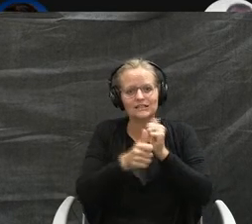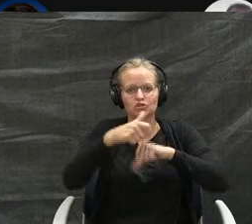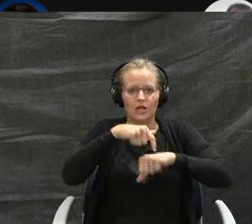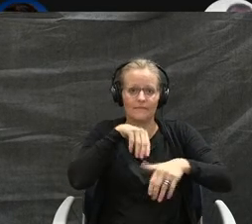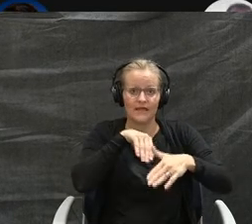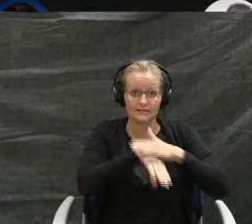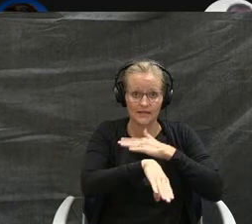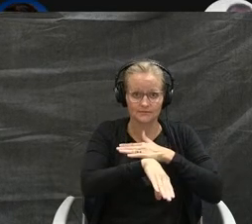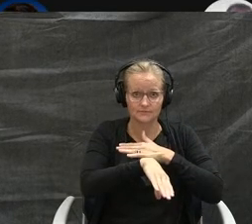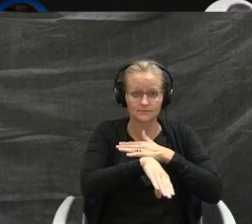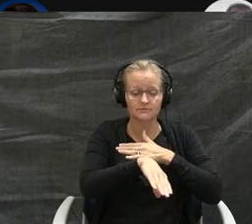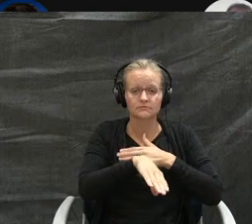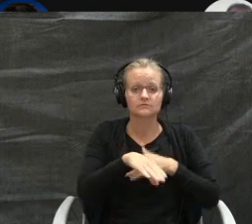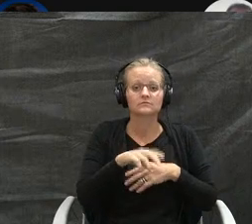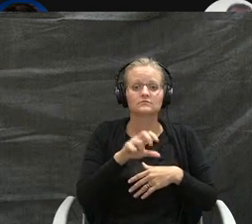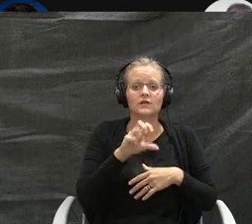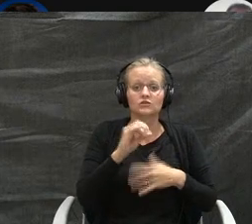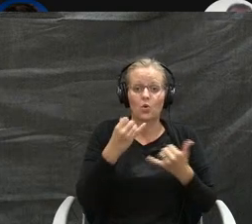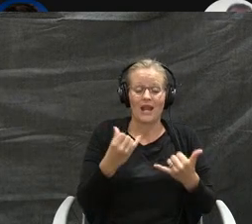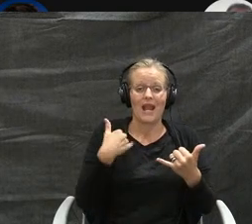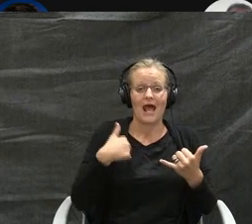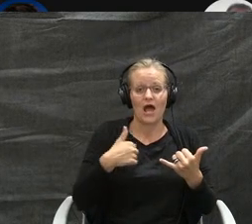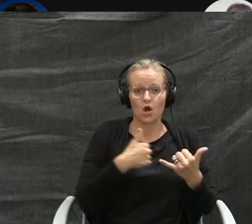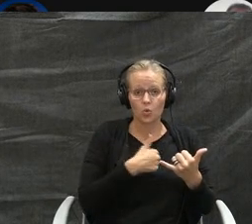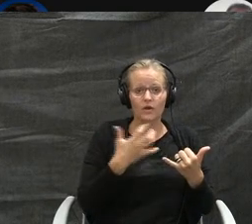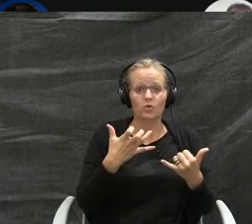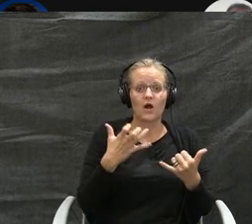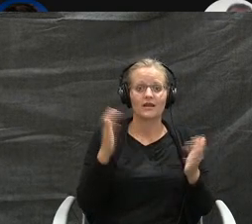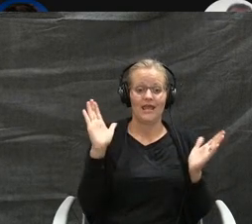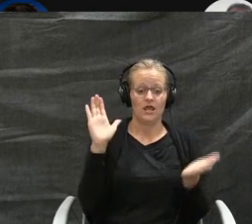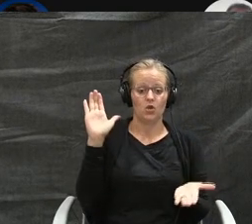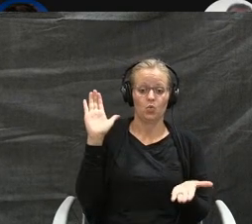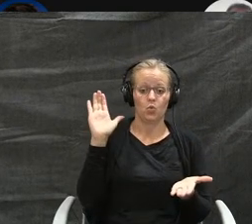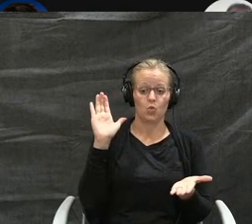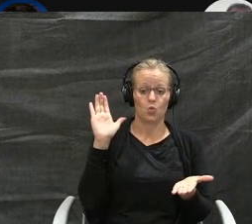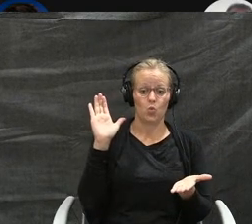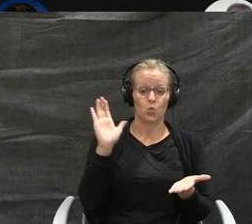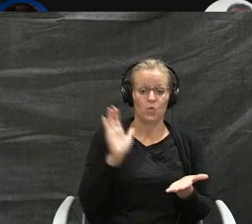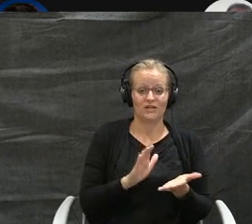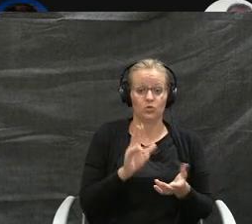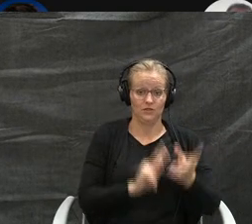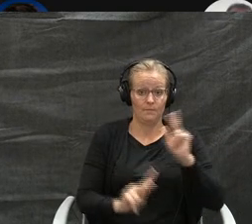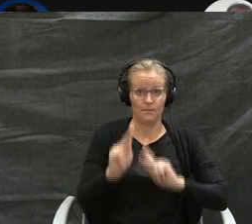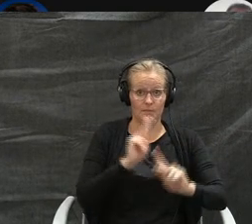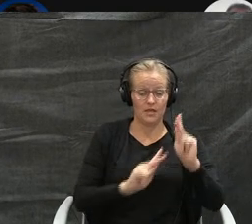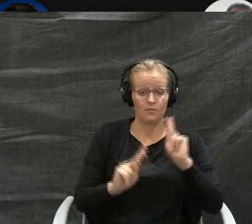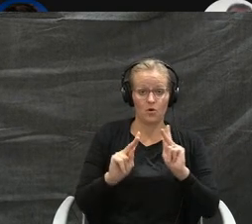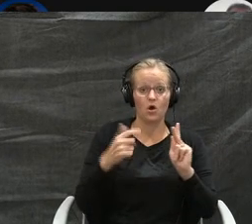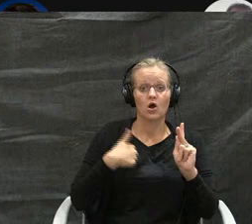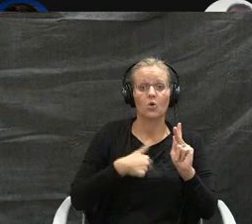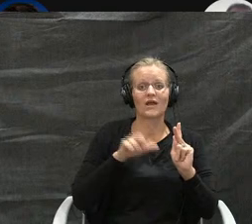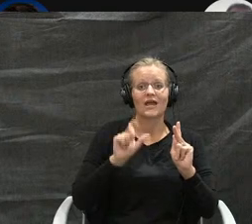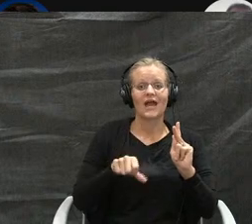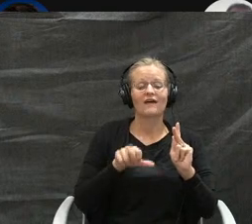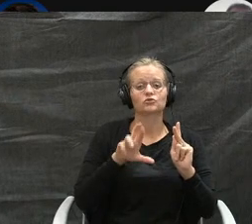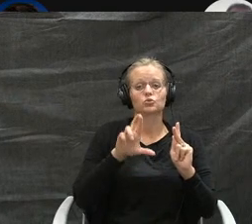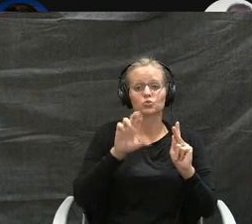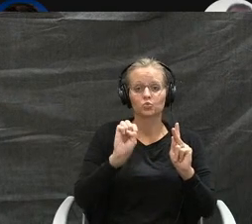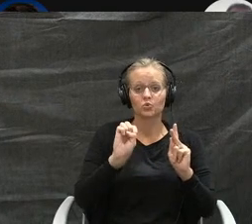as we look at to operate preschool in a reduced class capacity, we will need to reassign classes, change some